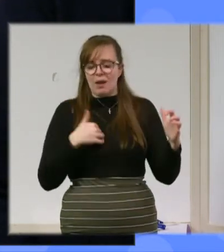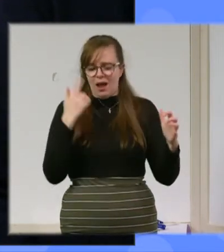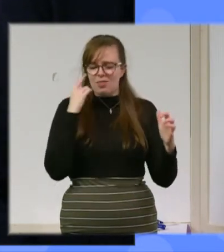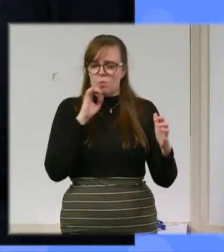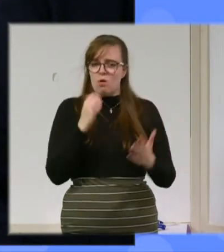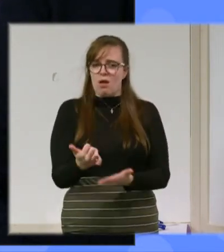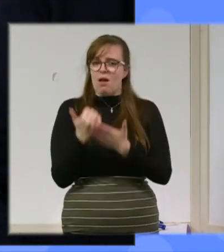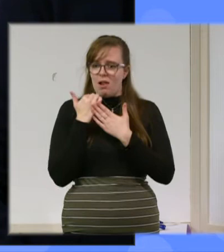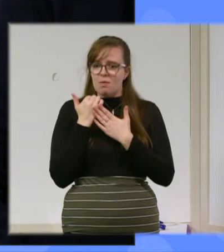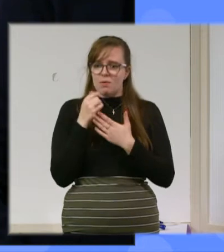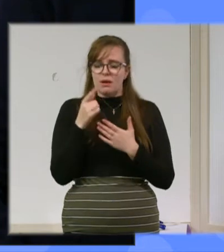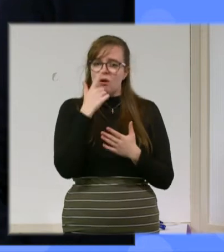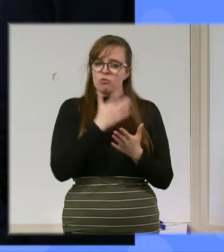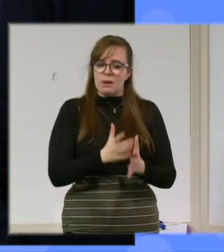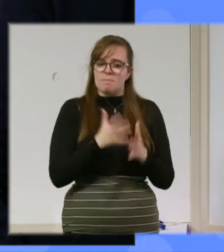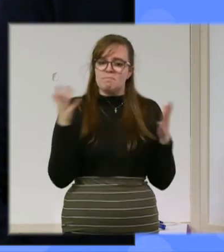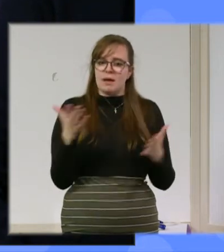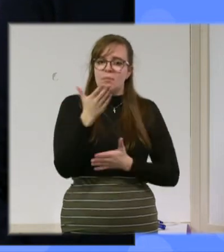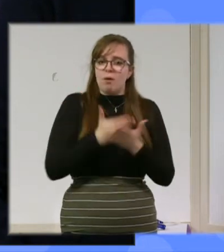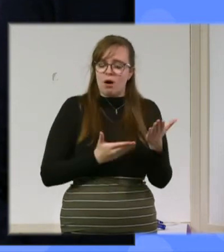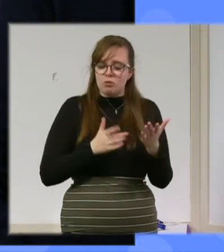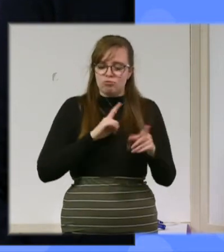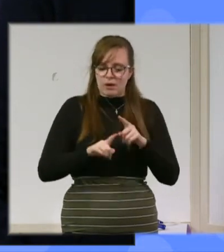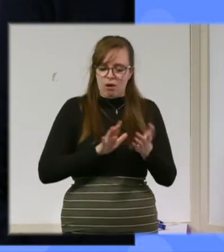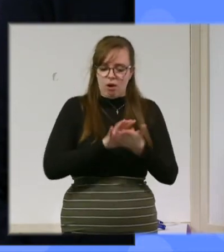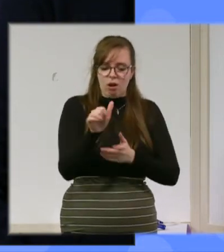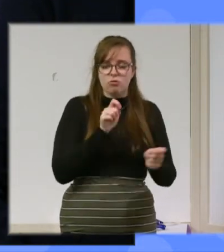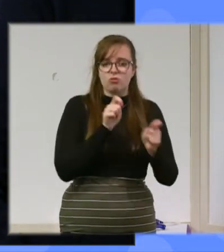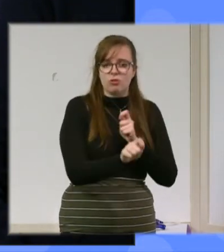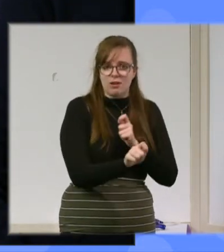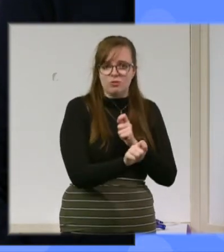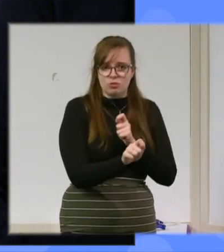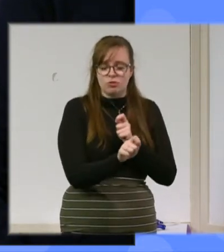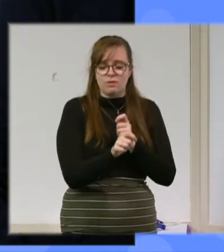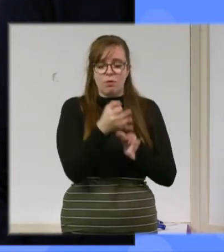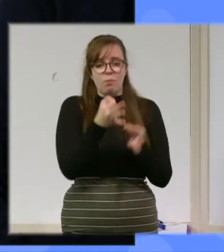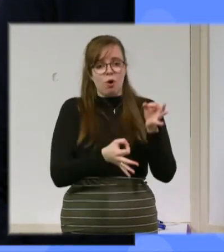it could be a big part of actually changing a culture and politics and and